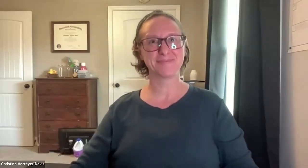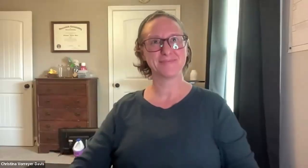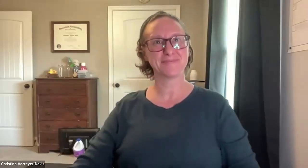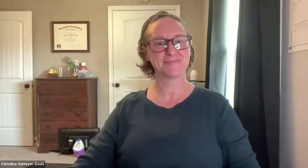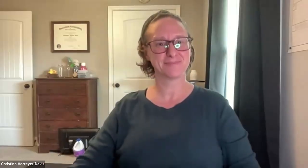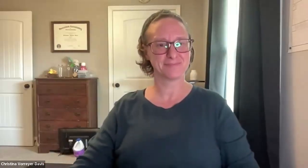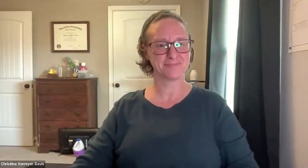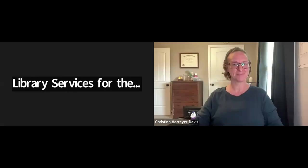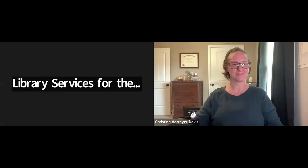Thank you.